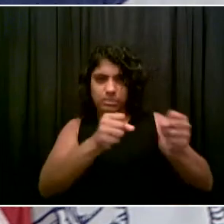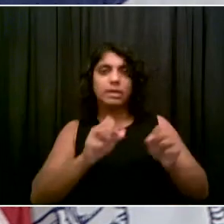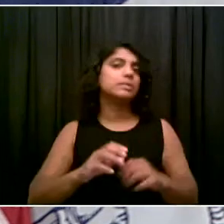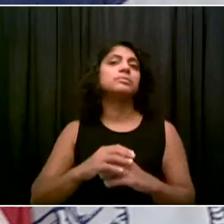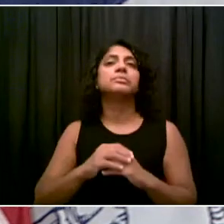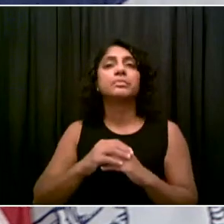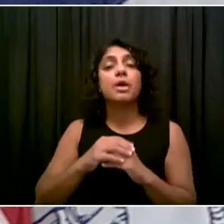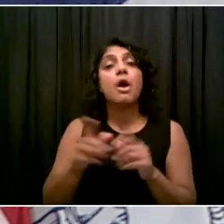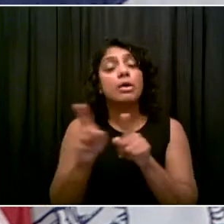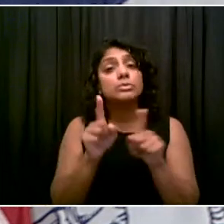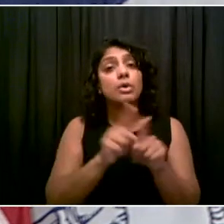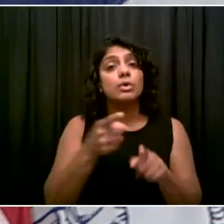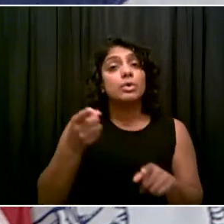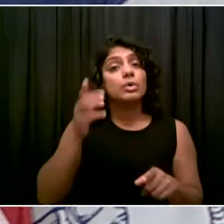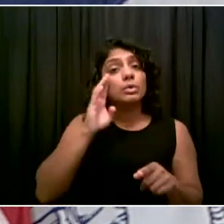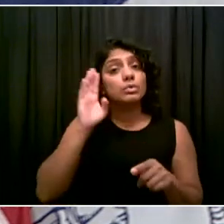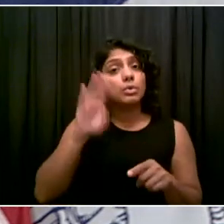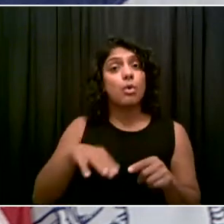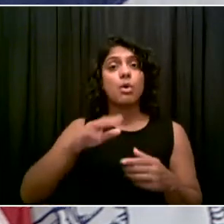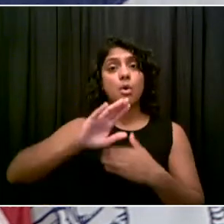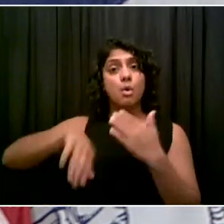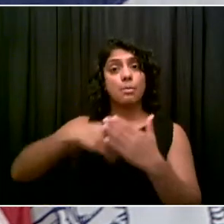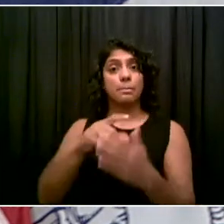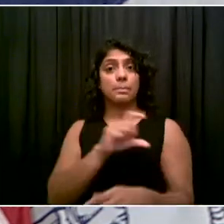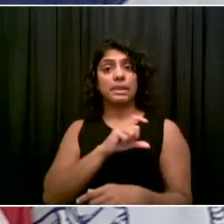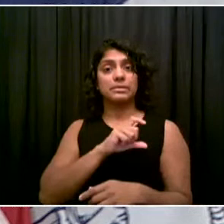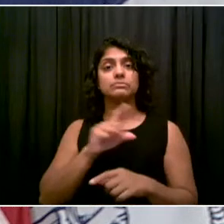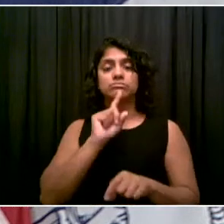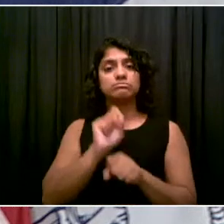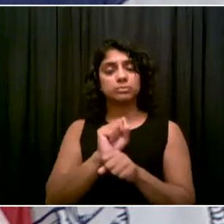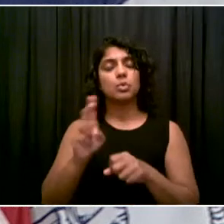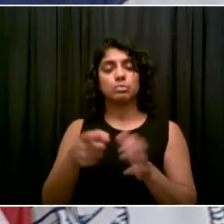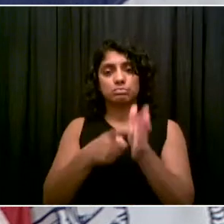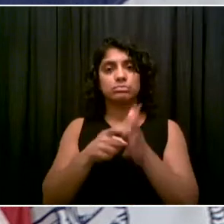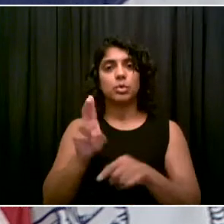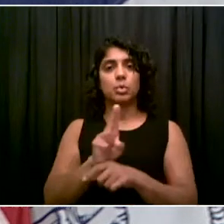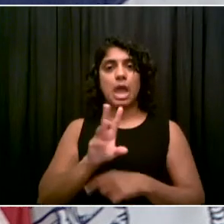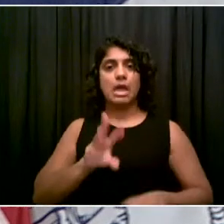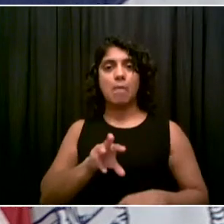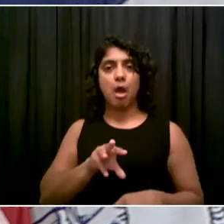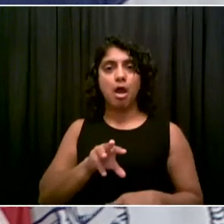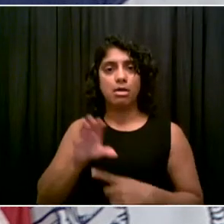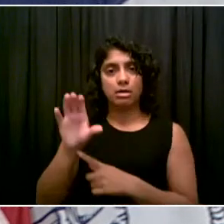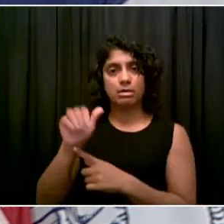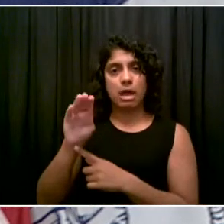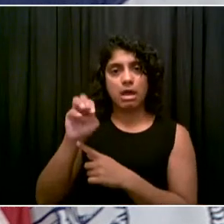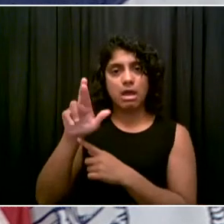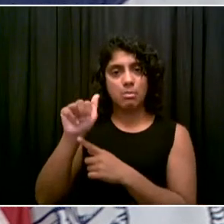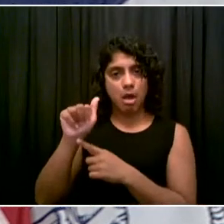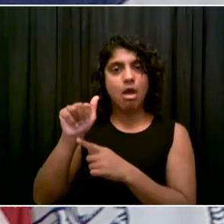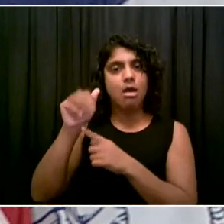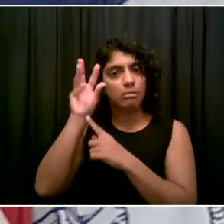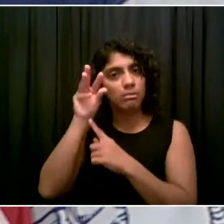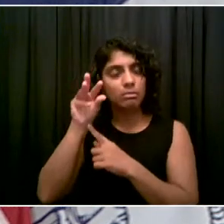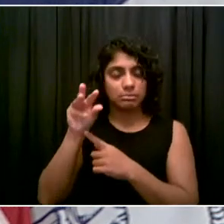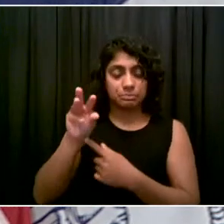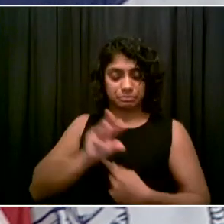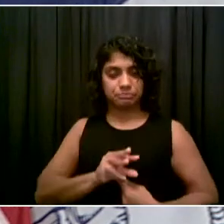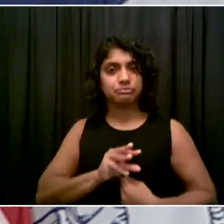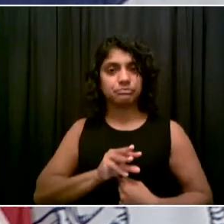DEPLOYED INTELLIGENTLY, OPERATING CONSTITUTIONALLY AND MAKING BODY